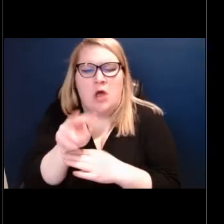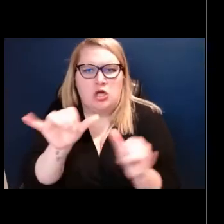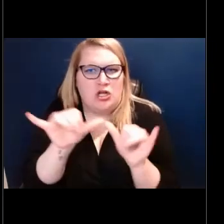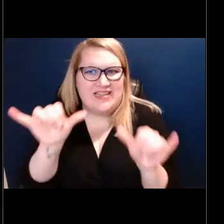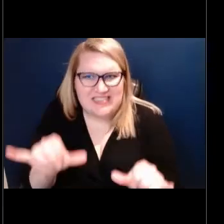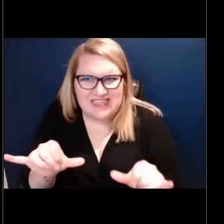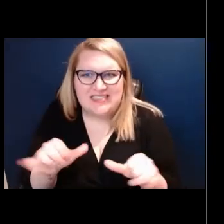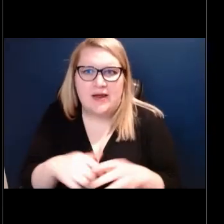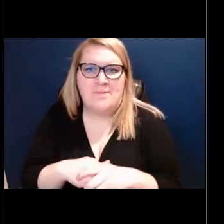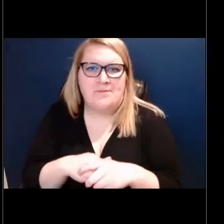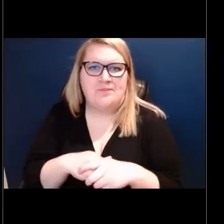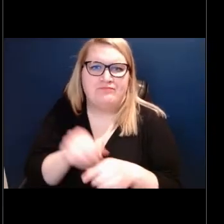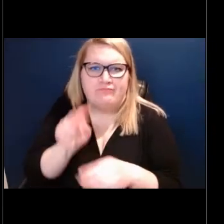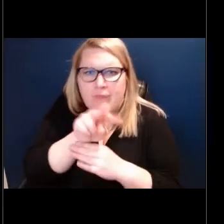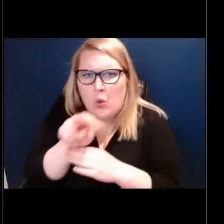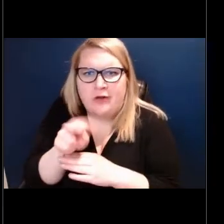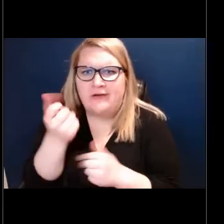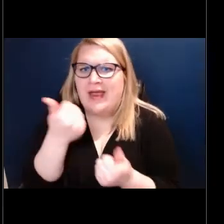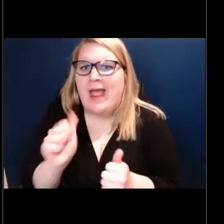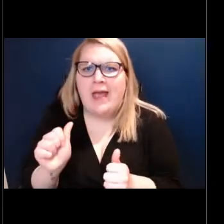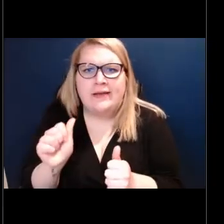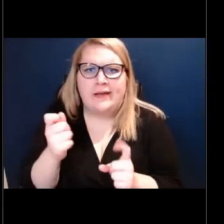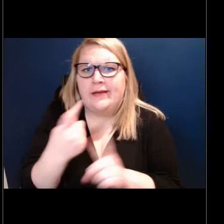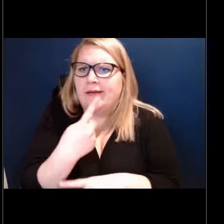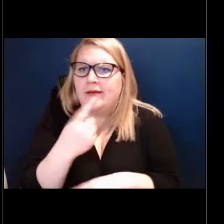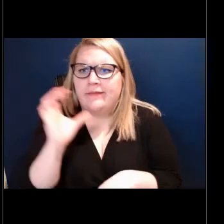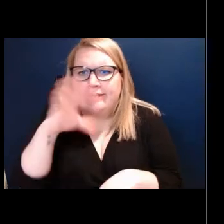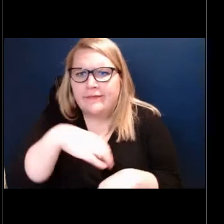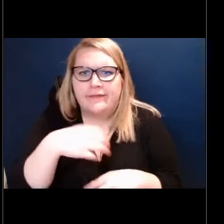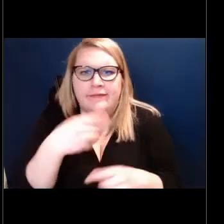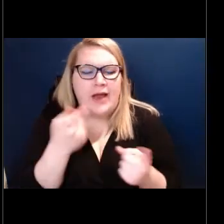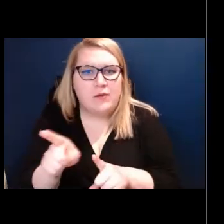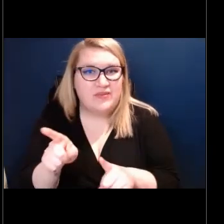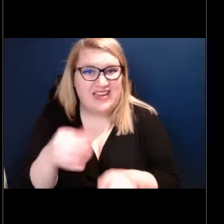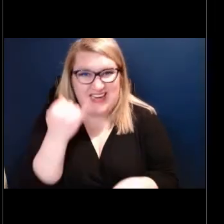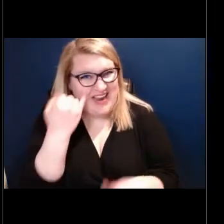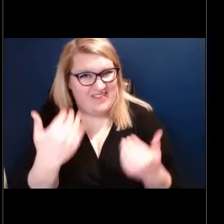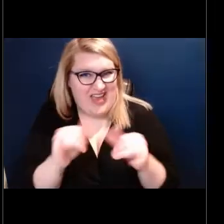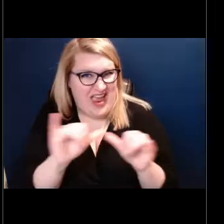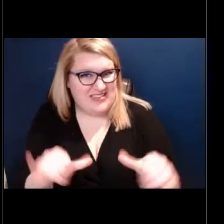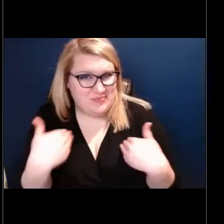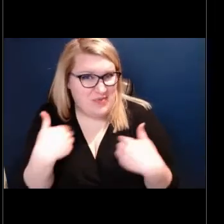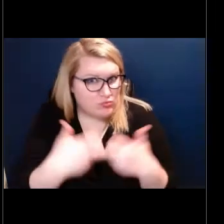identify any anomalies, if the system has problems and work with some of the rescuers